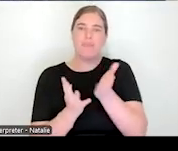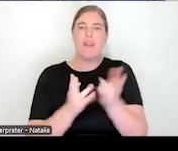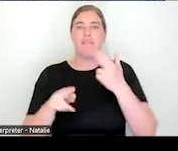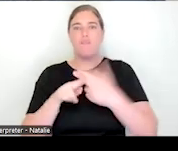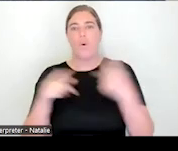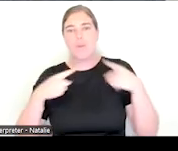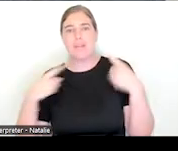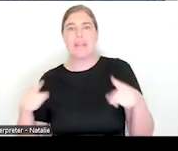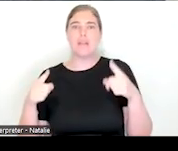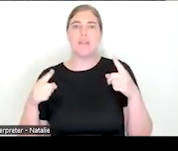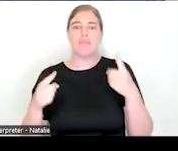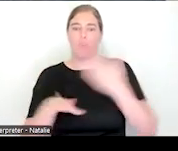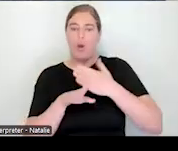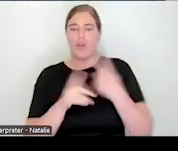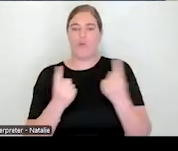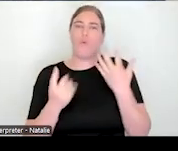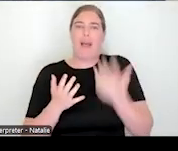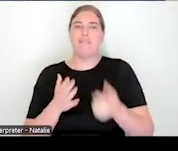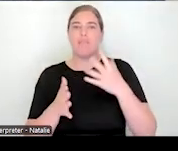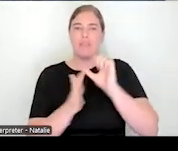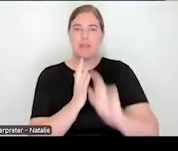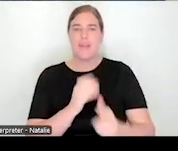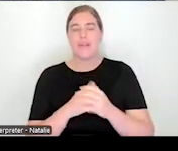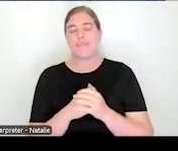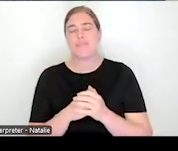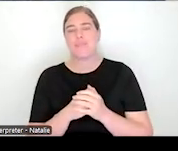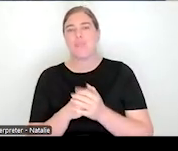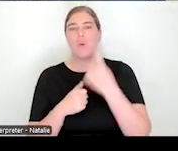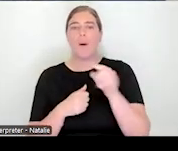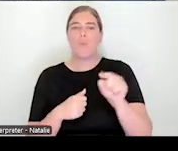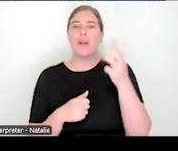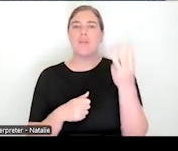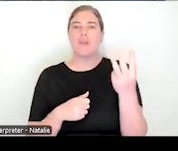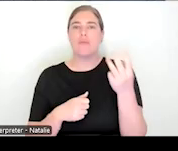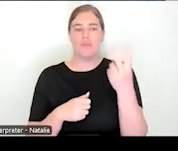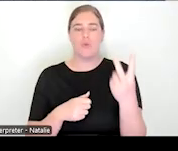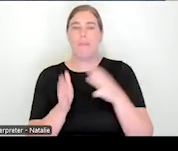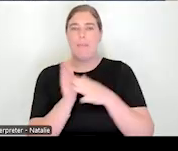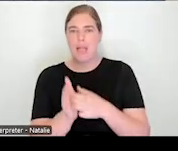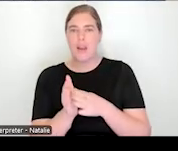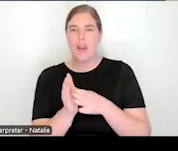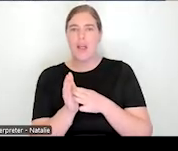with disability. The $1.2 million was earmarked for accessibility improvements only under the